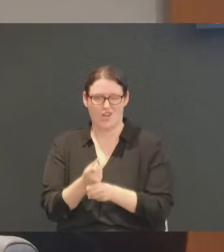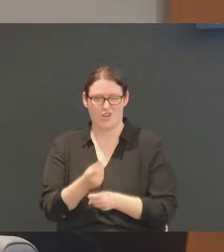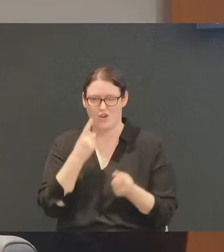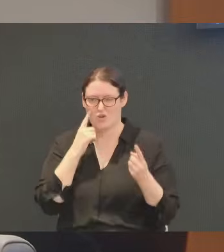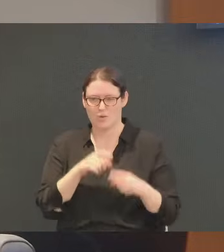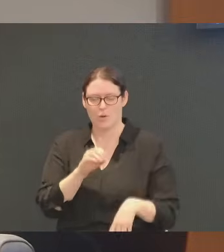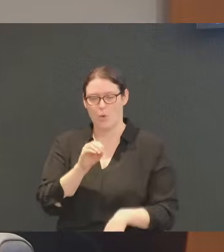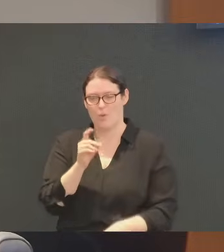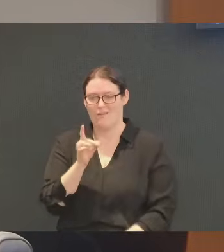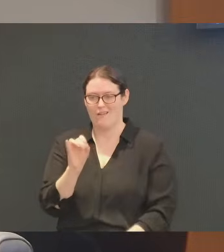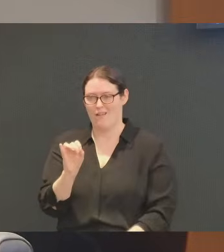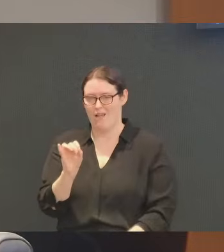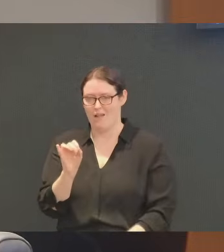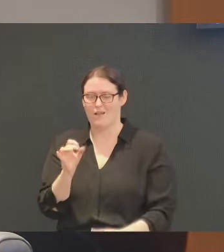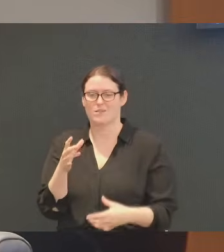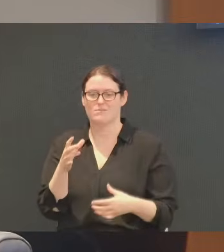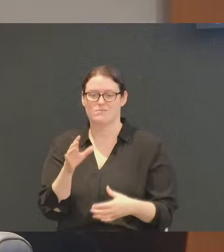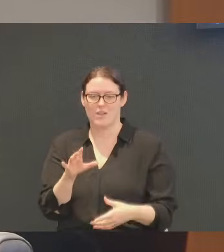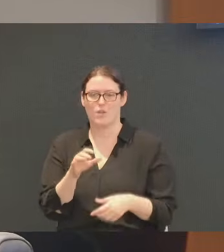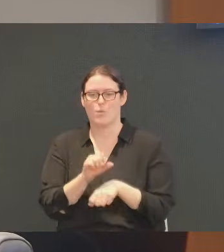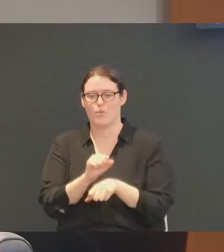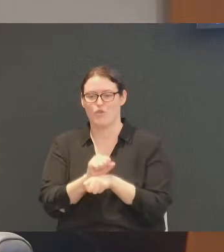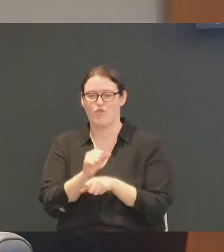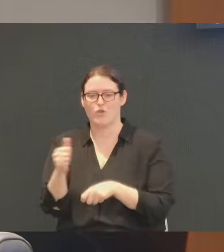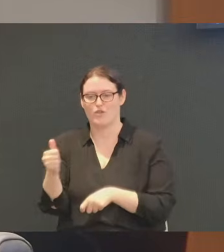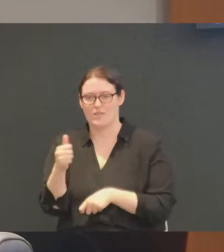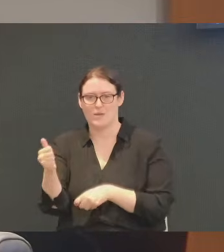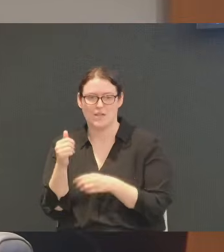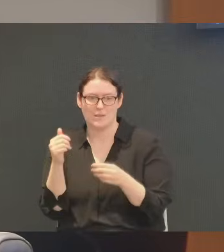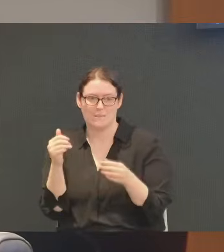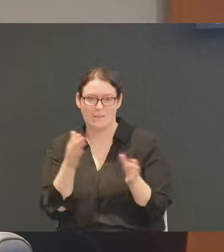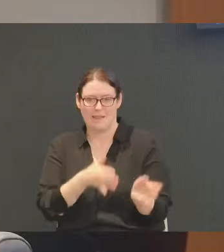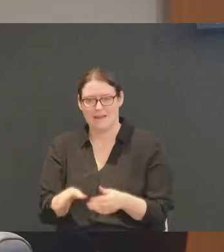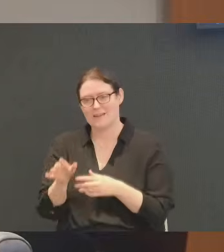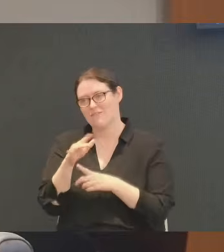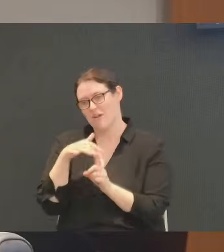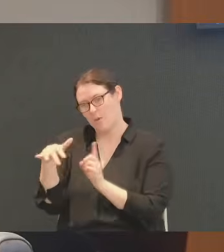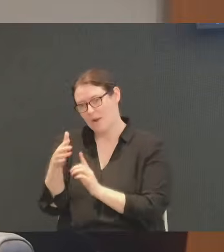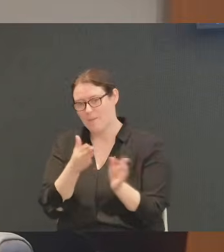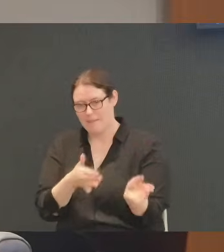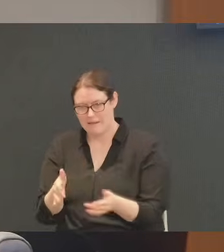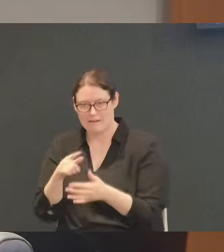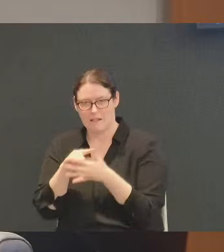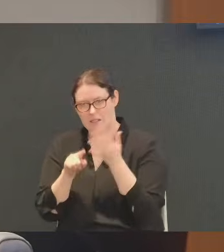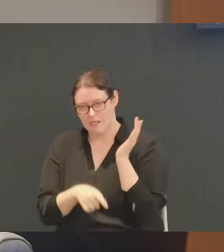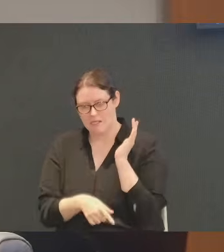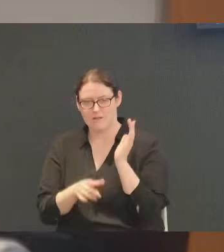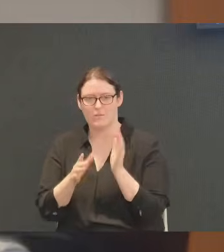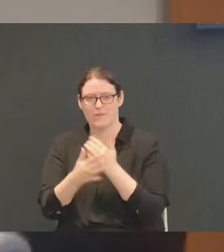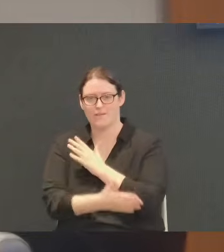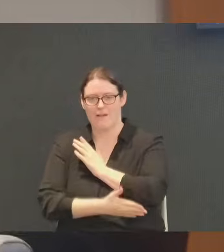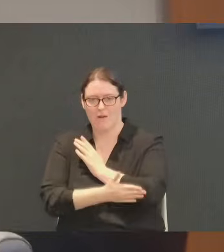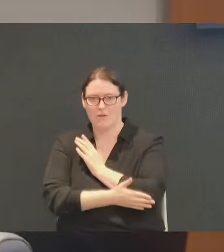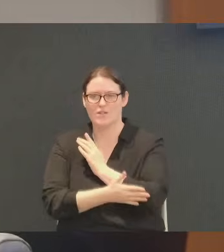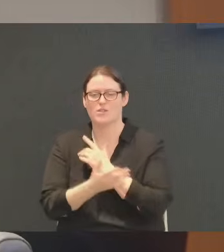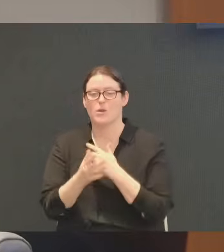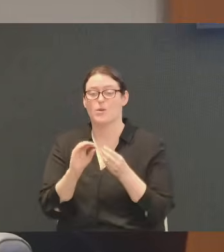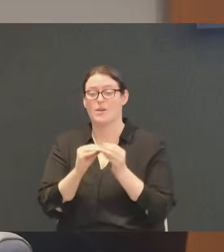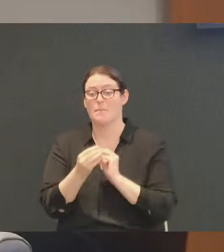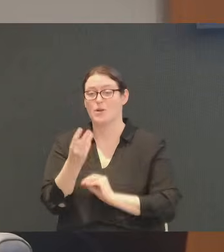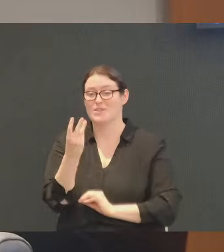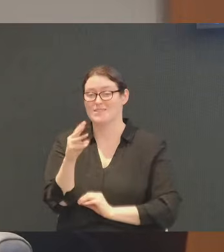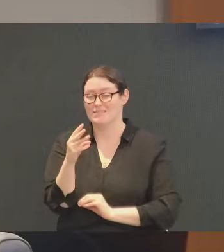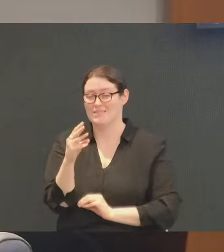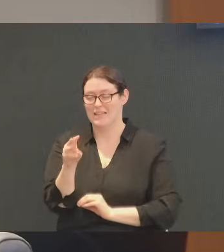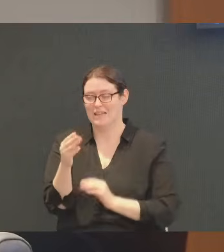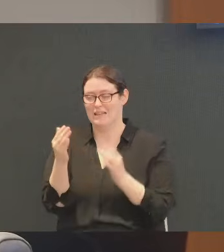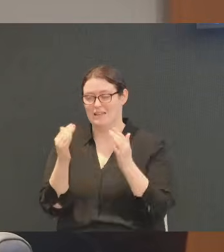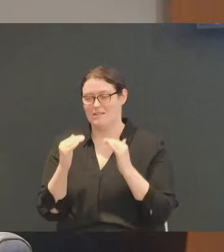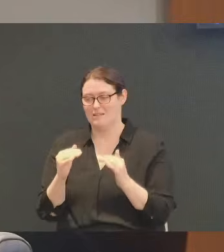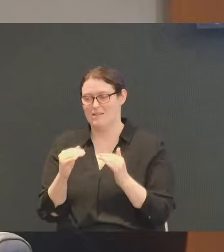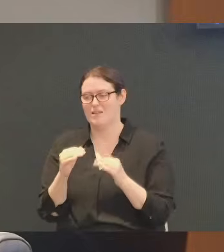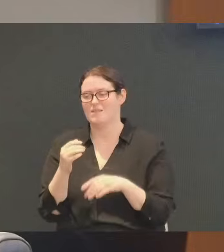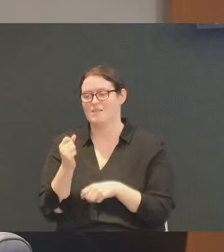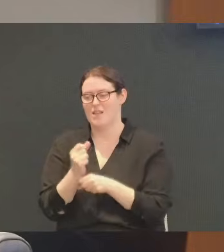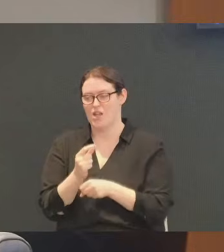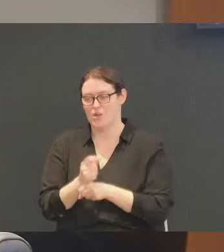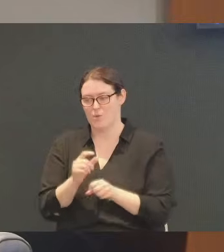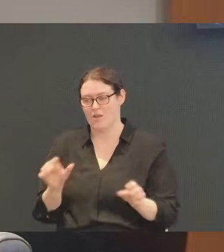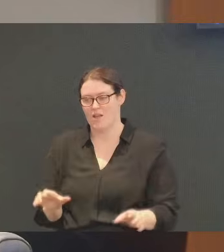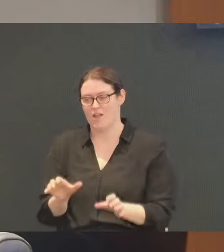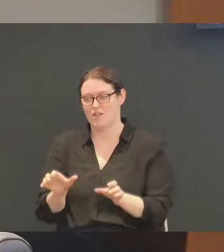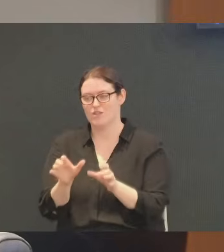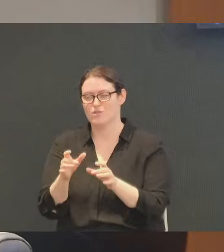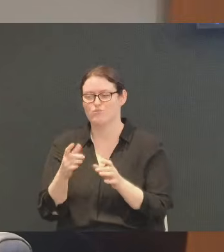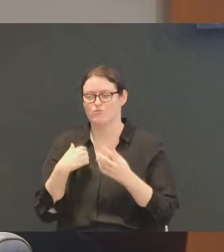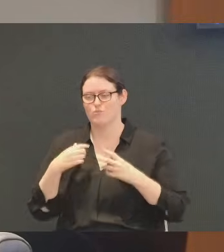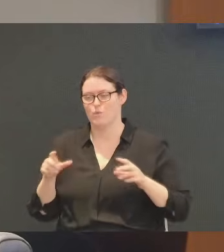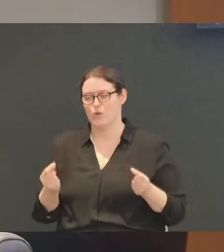the work that environmental planning etc. for the county. item 16 is the annual to assess parcels